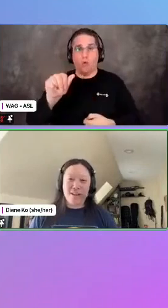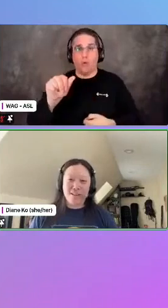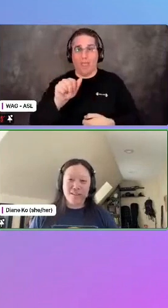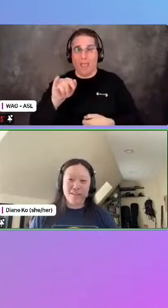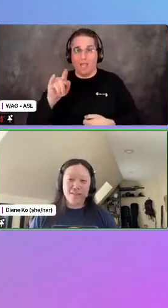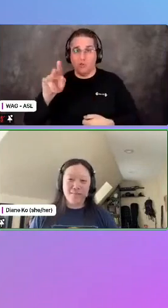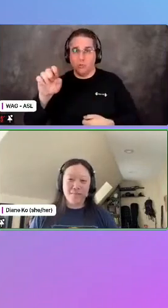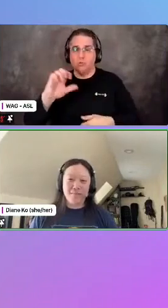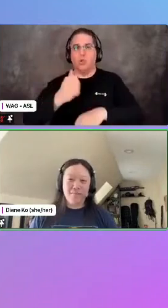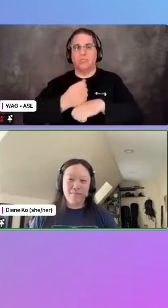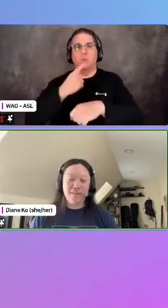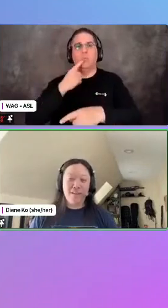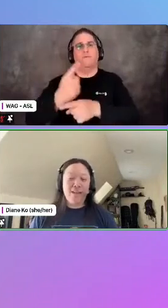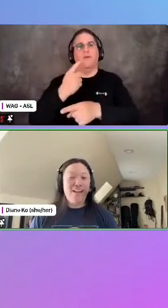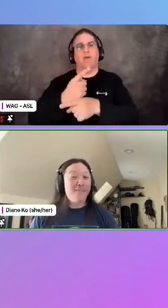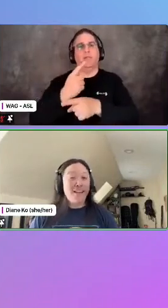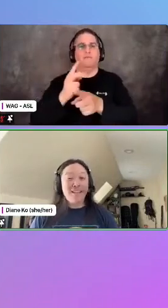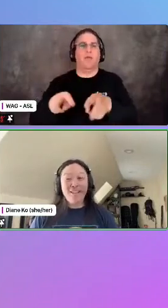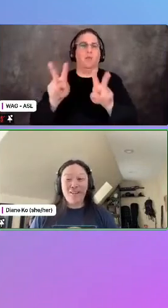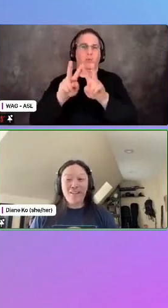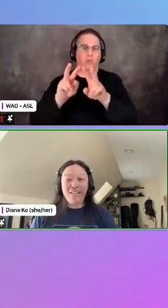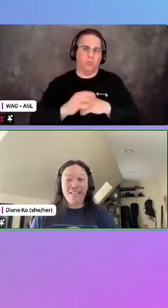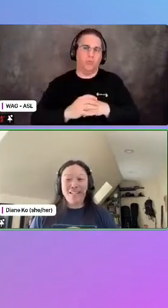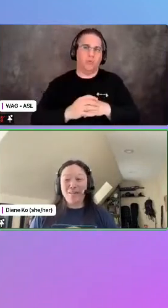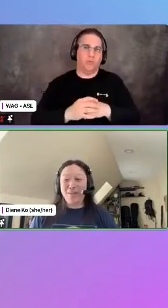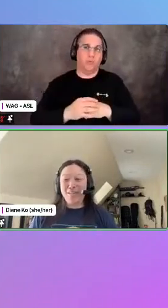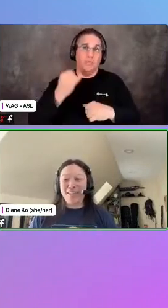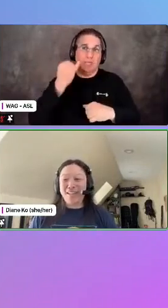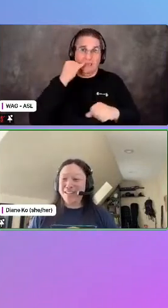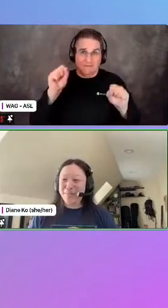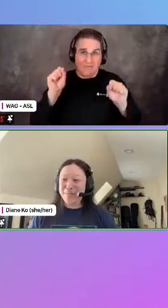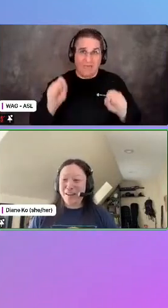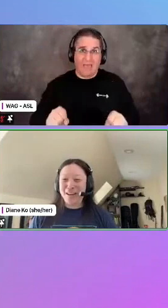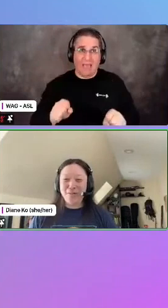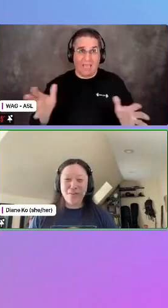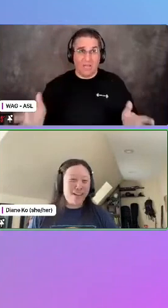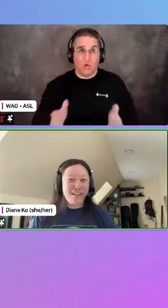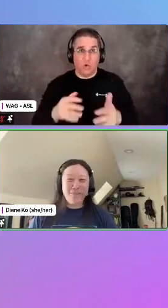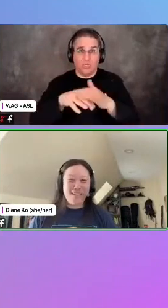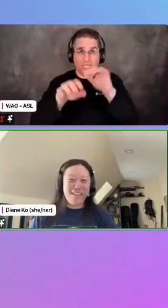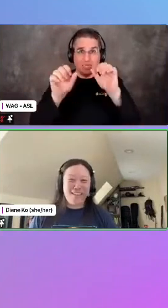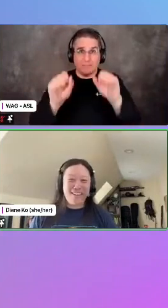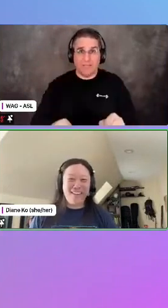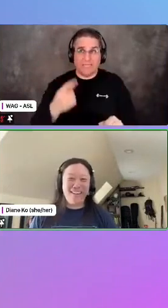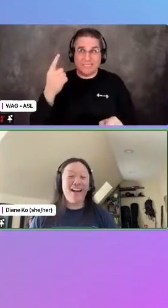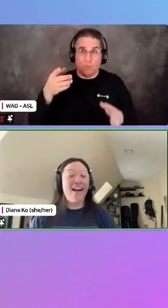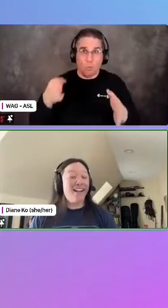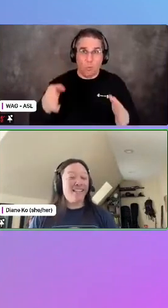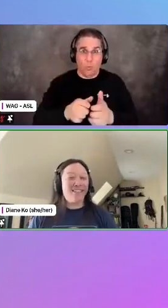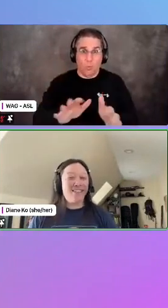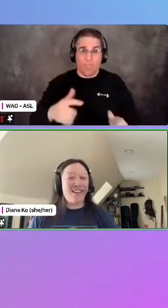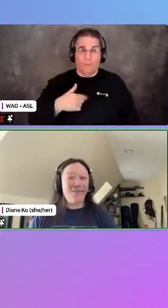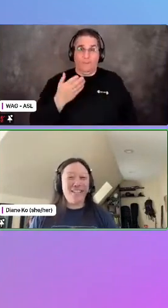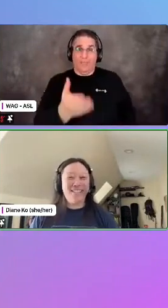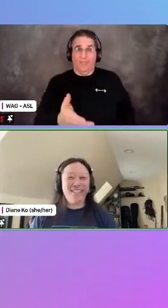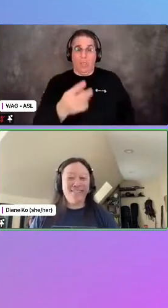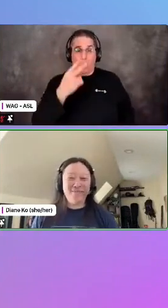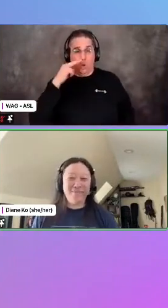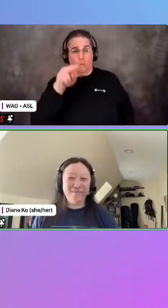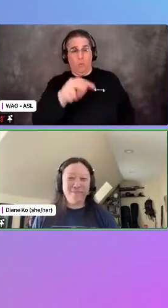least a form that can render and it's using semantic HTML, and and we're adding in labels, but we haven't